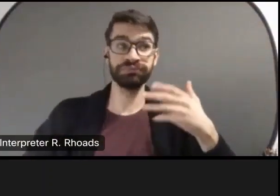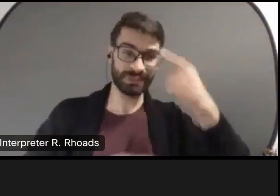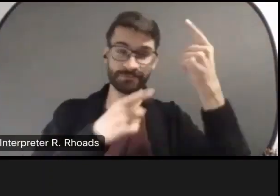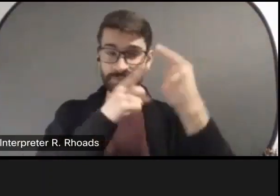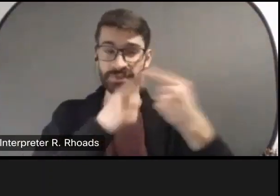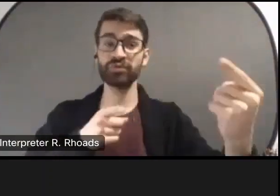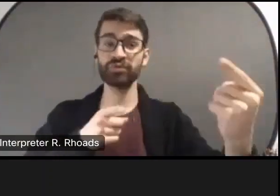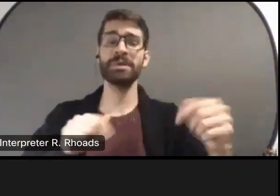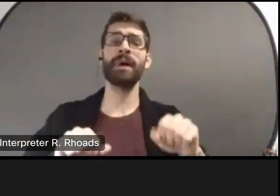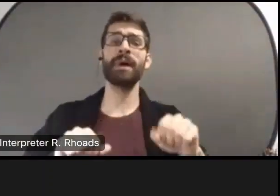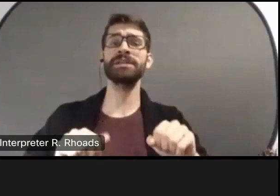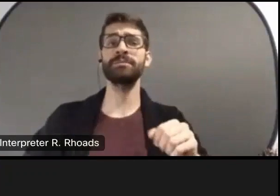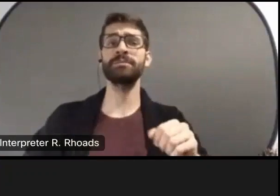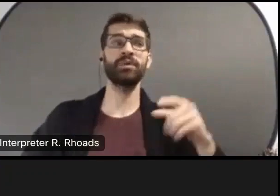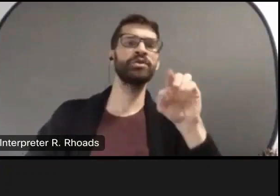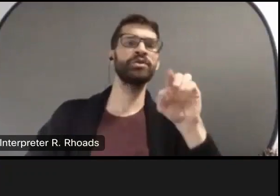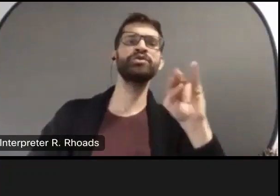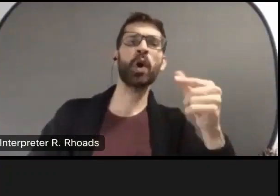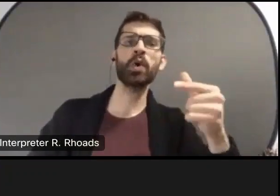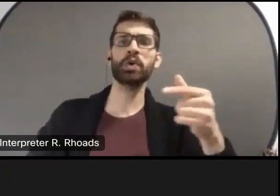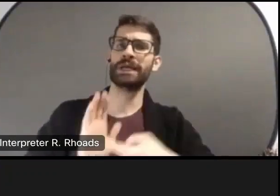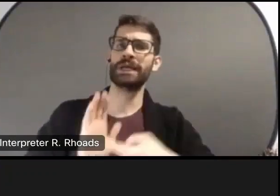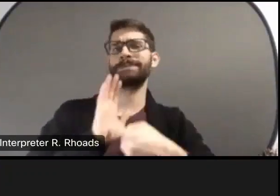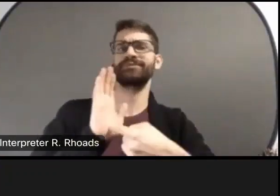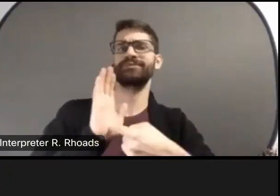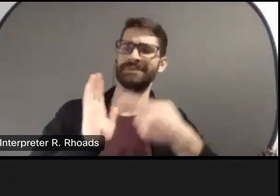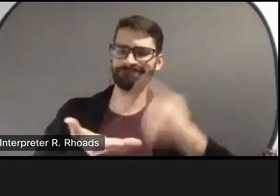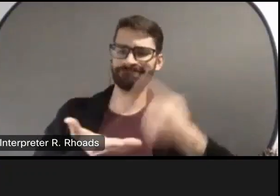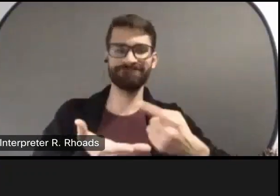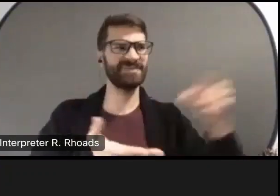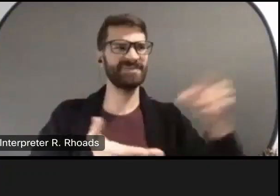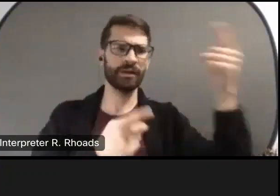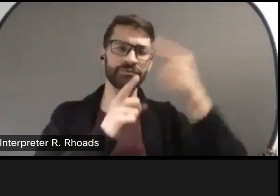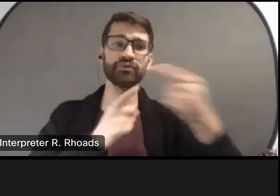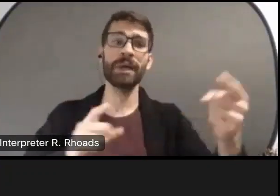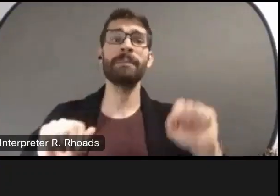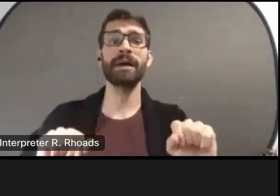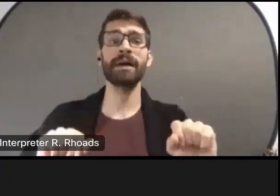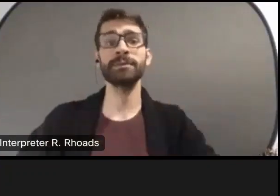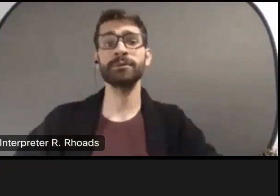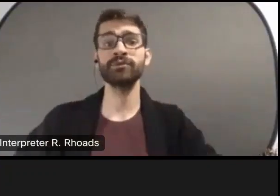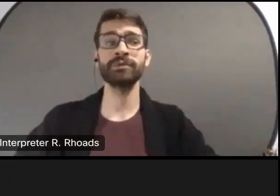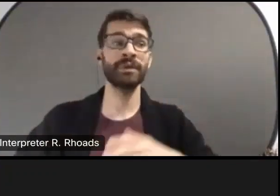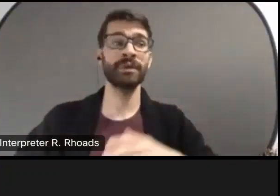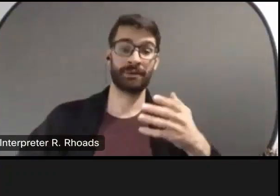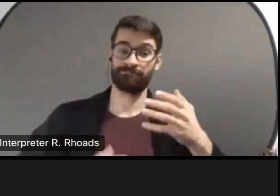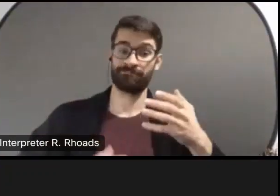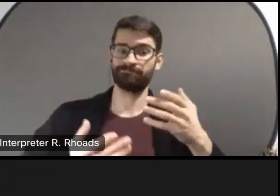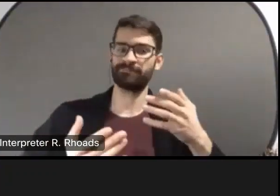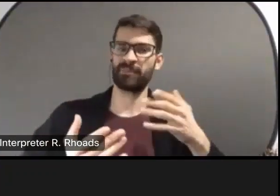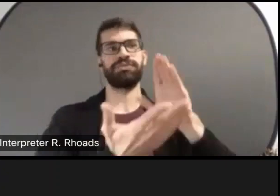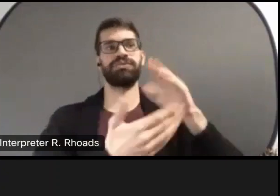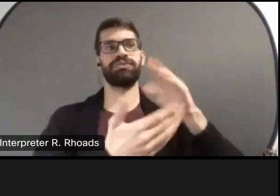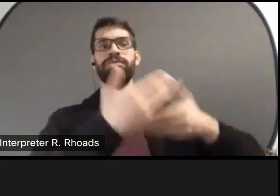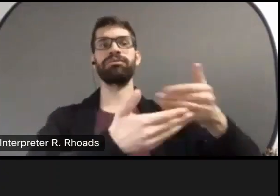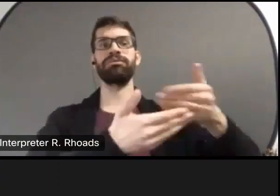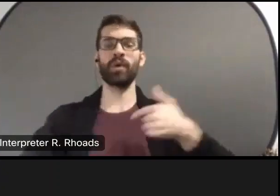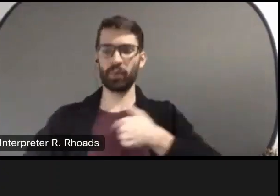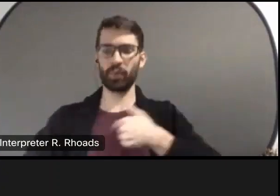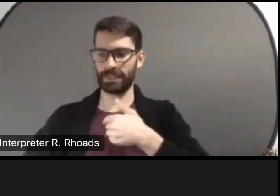perhaps the zoning case that's before you ... I think that can help de-escalate some of